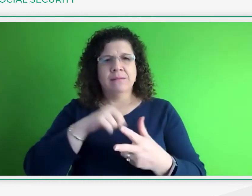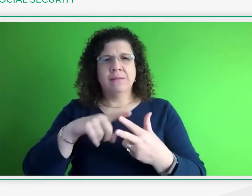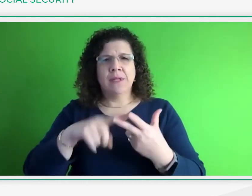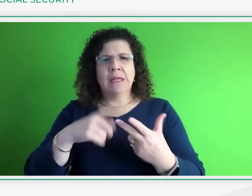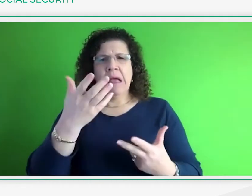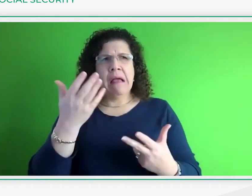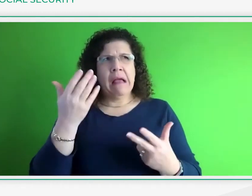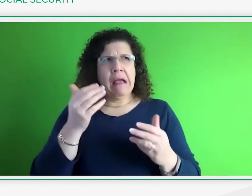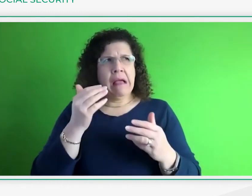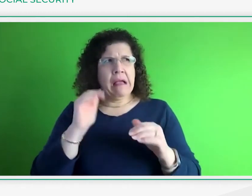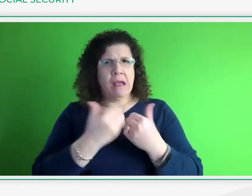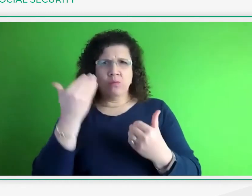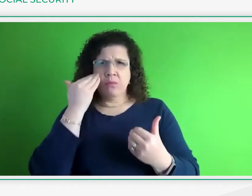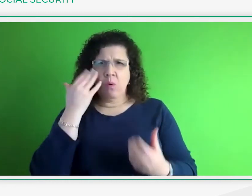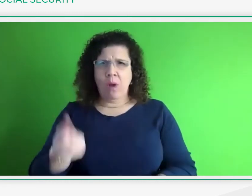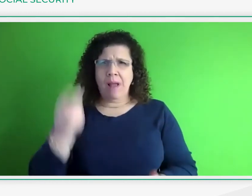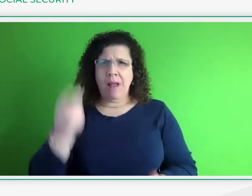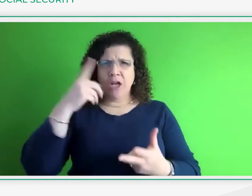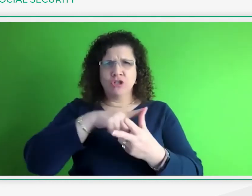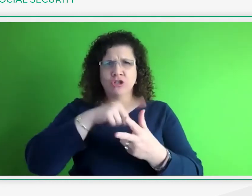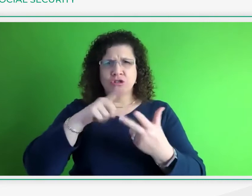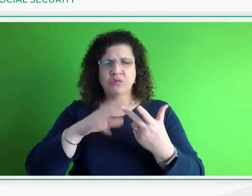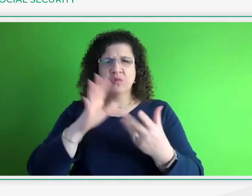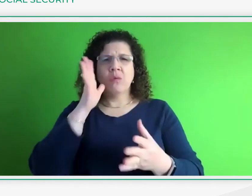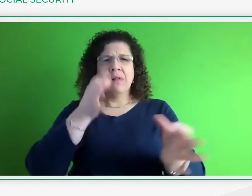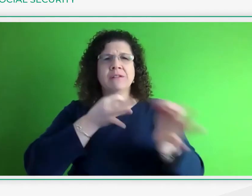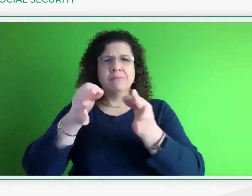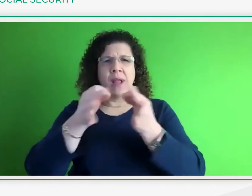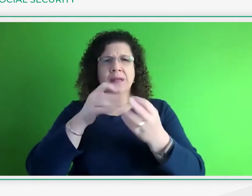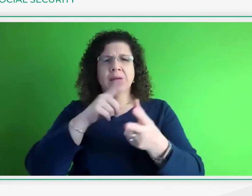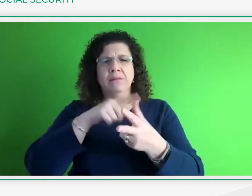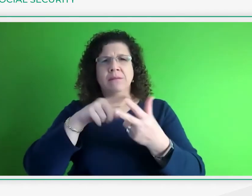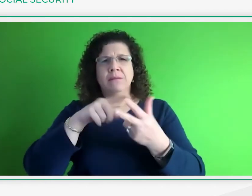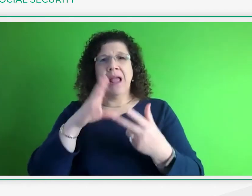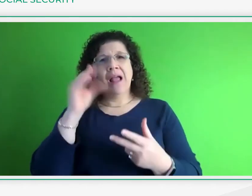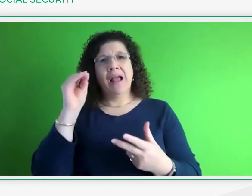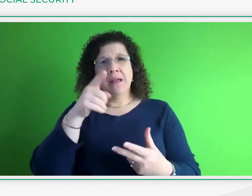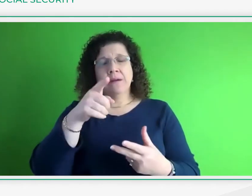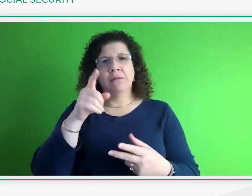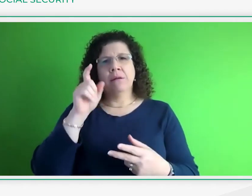latest, 70 years old. And so we'll explain how much each category would receive.